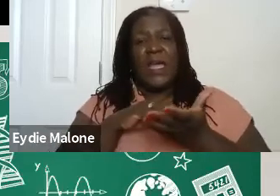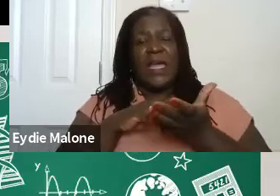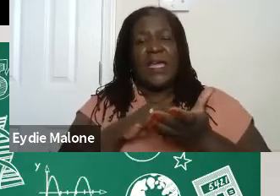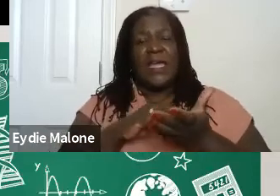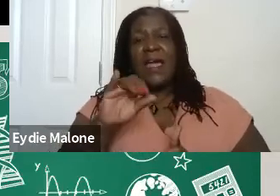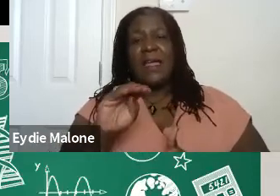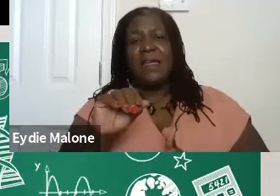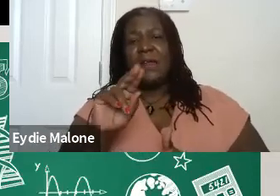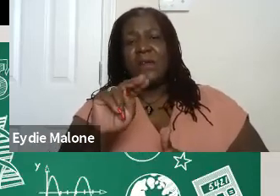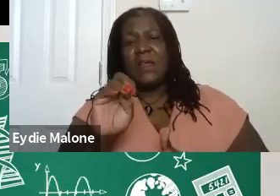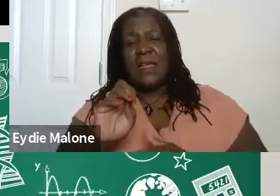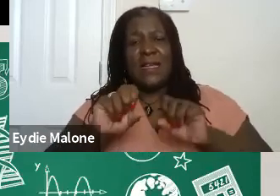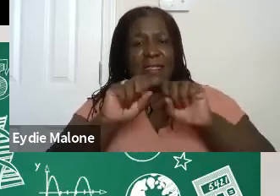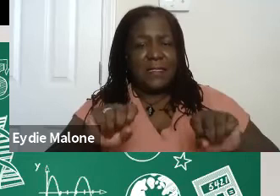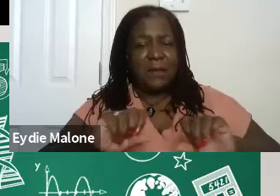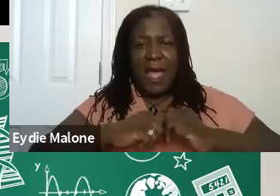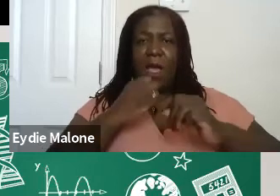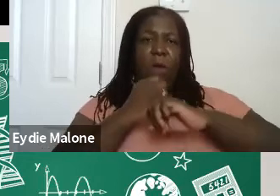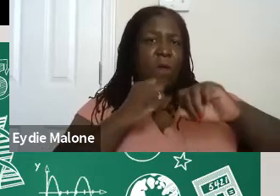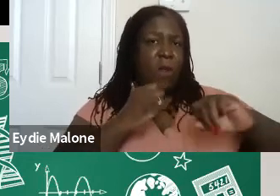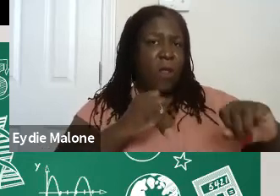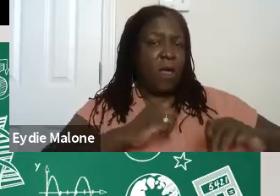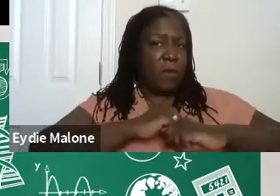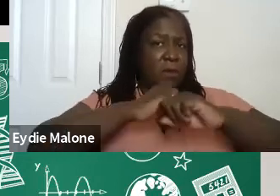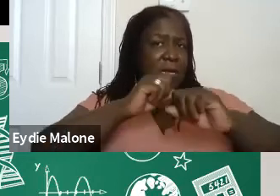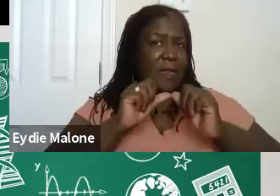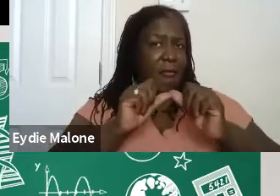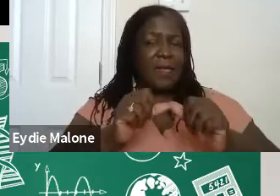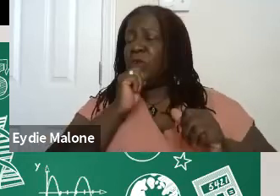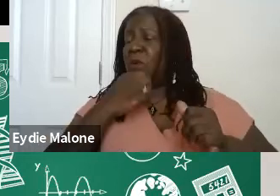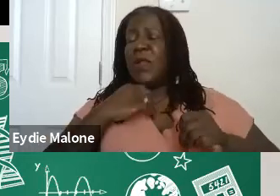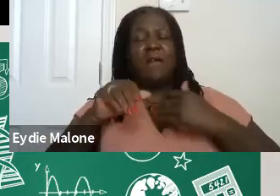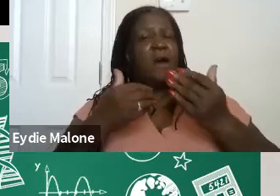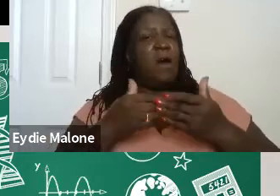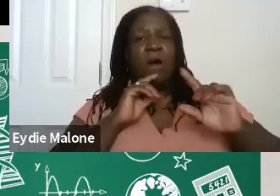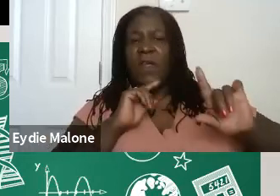each one of us? We don't have all the answers on that yet. We have some ideas about who